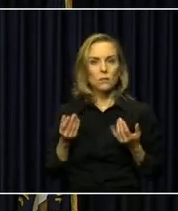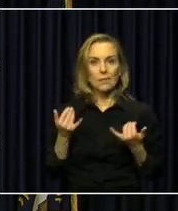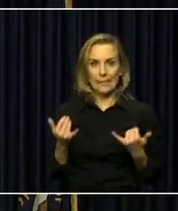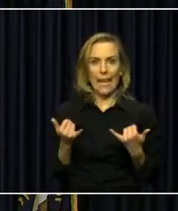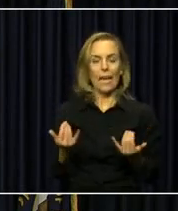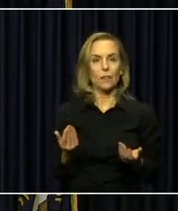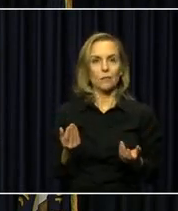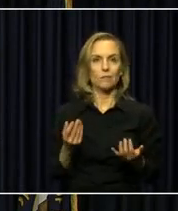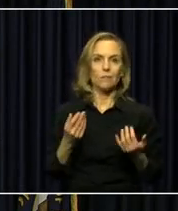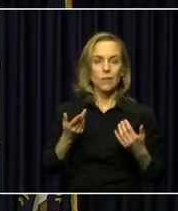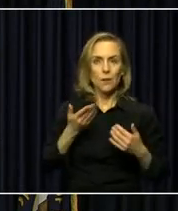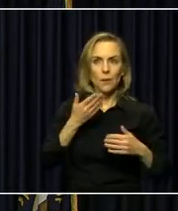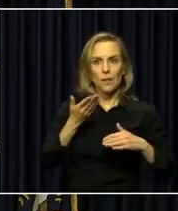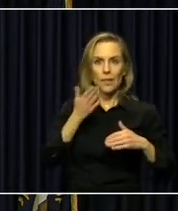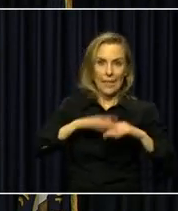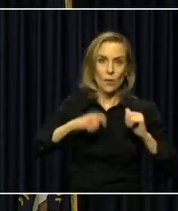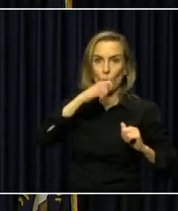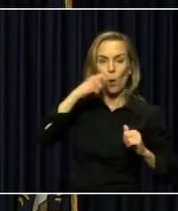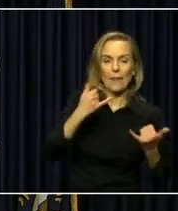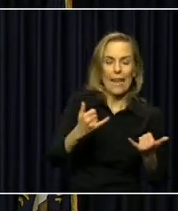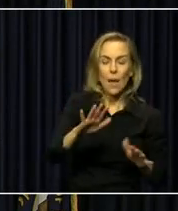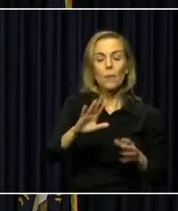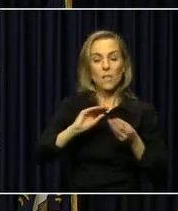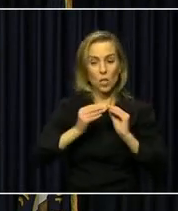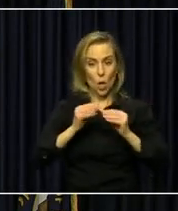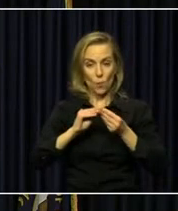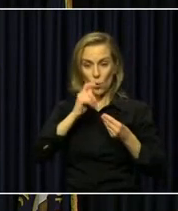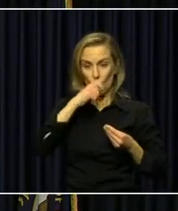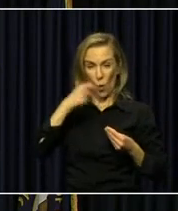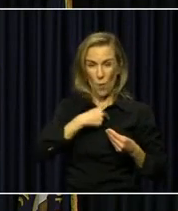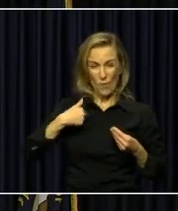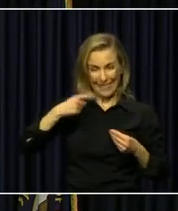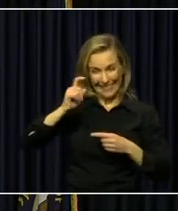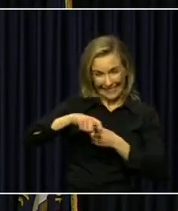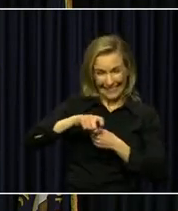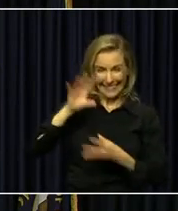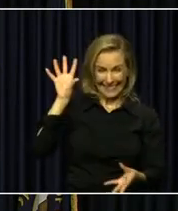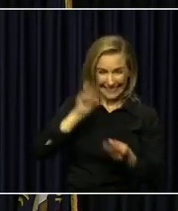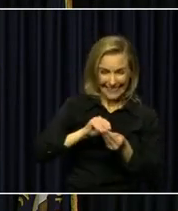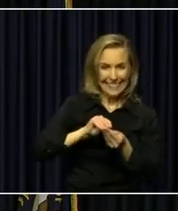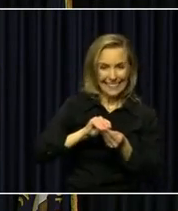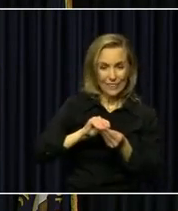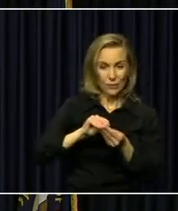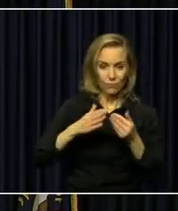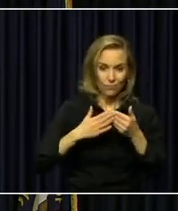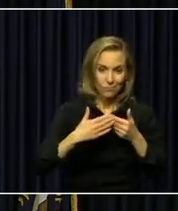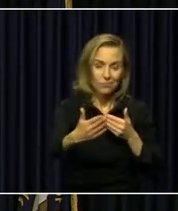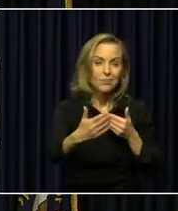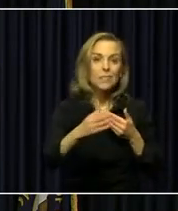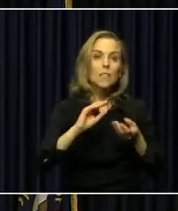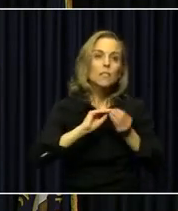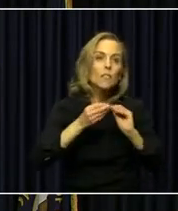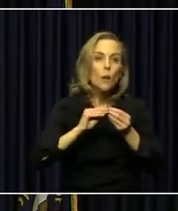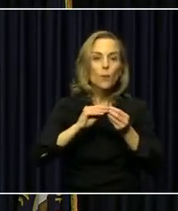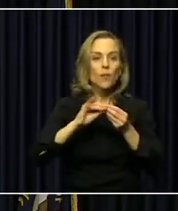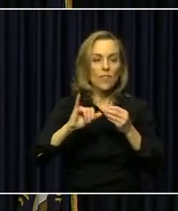IT'S GOING TO BE PROGRAMS ALL AROUND THE STATE THROUGH HEALTH DEPARTMENTS 1 THROUGH HOSPITALS,